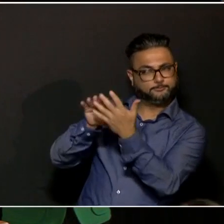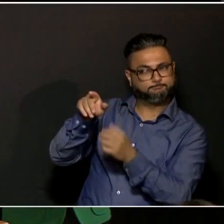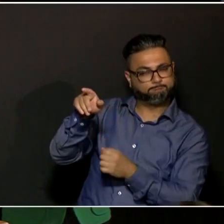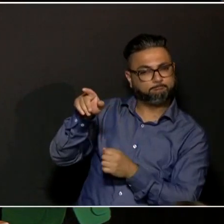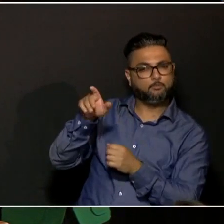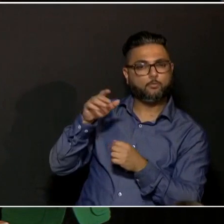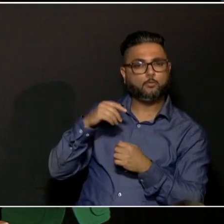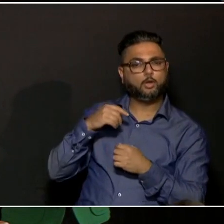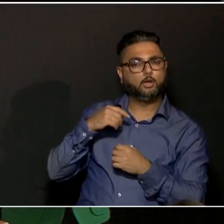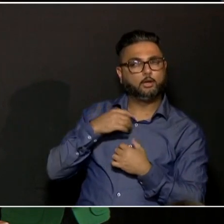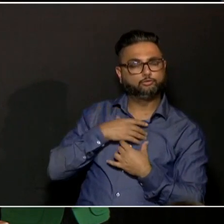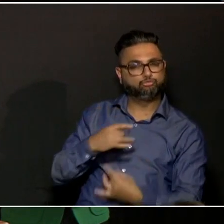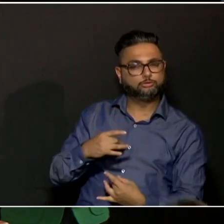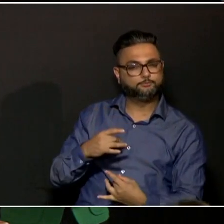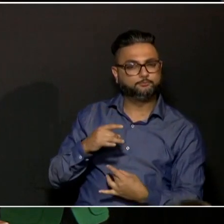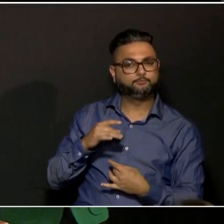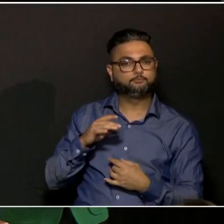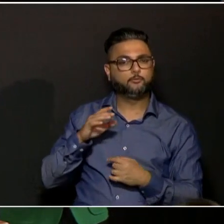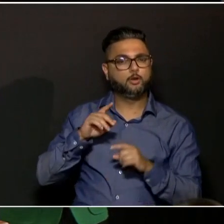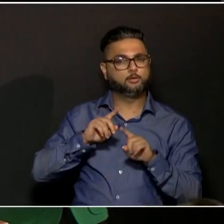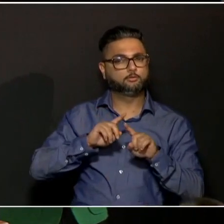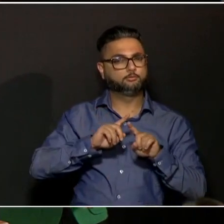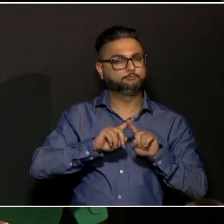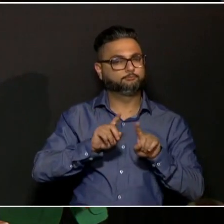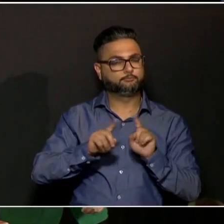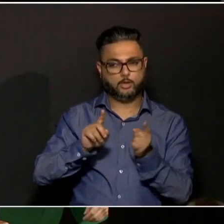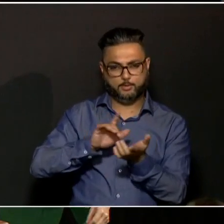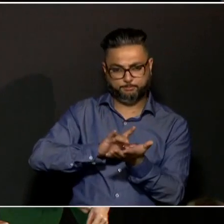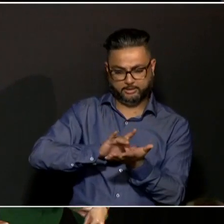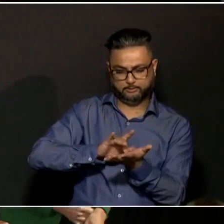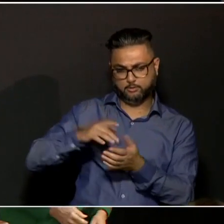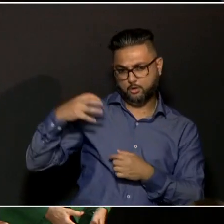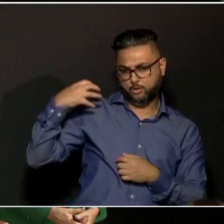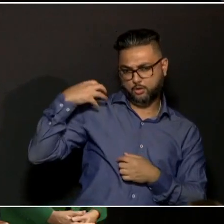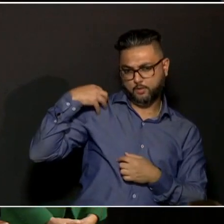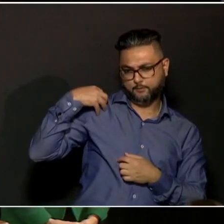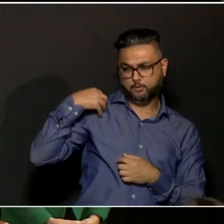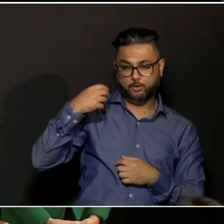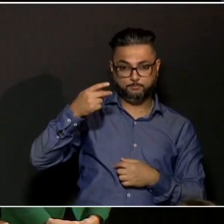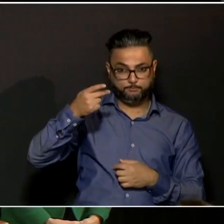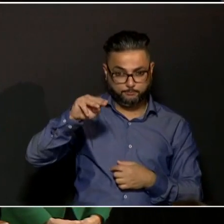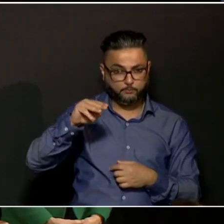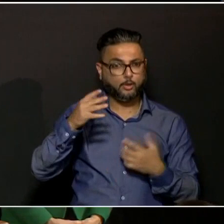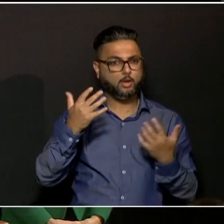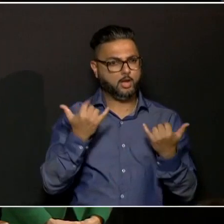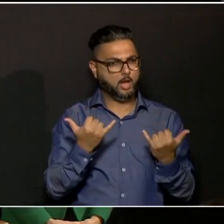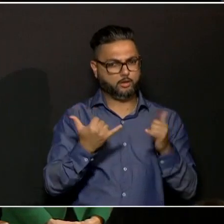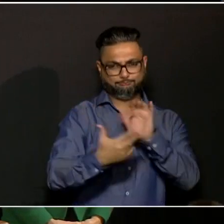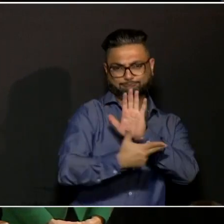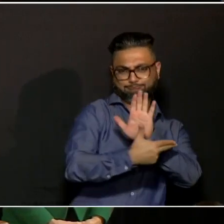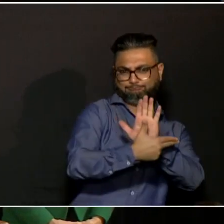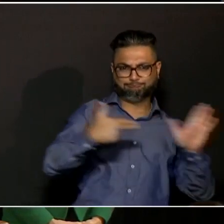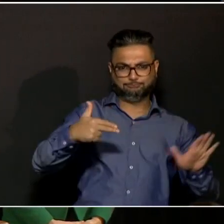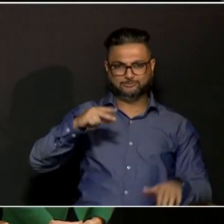first is one around language and there is interesting semantics around various medical officers and The prime Minister